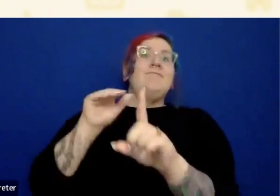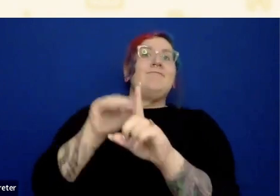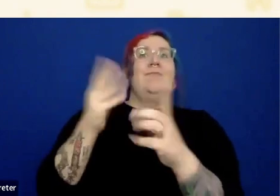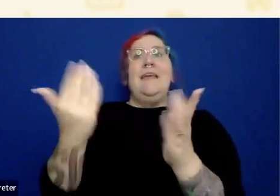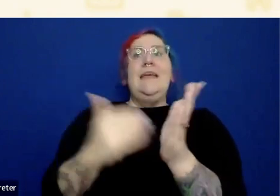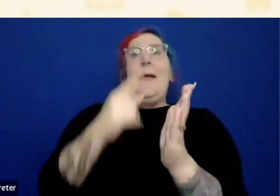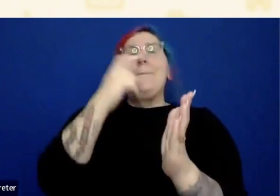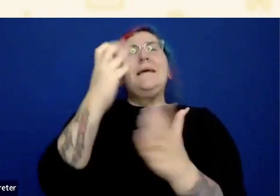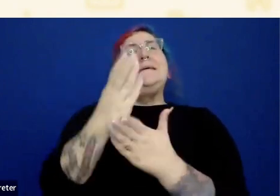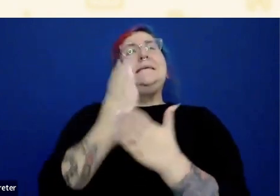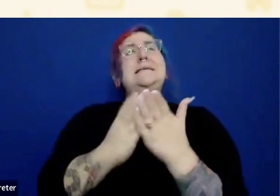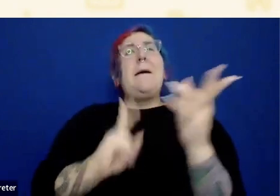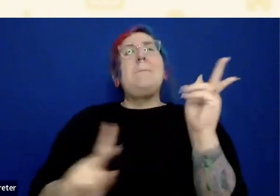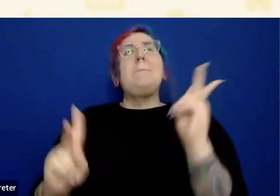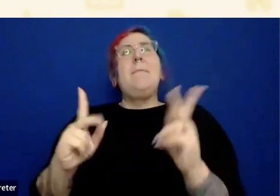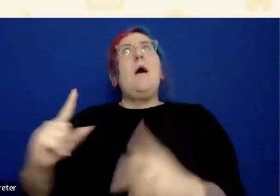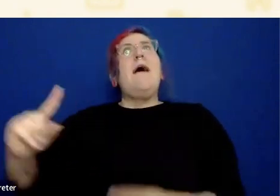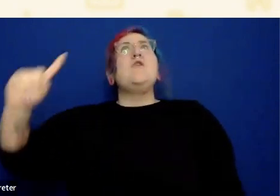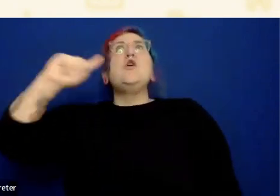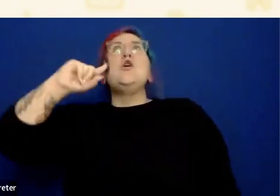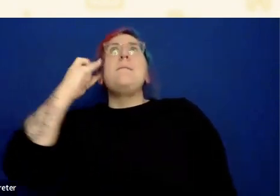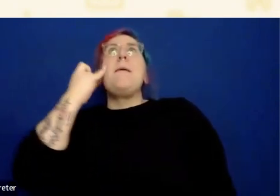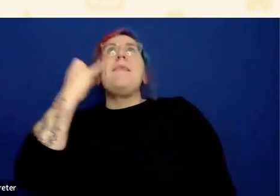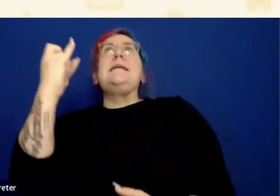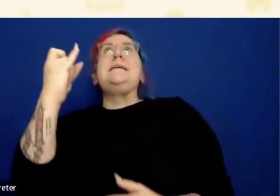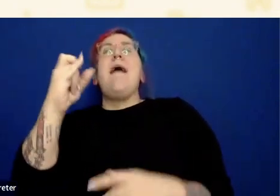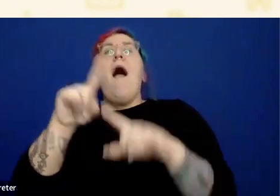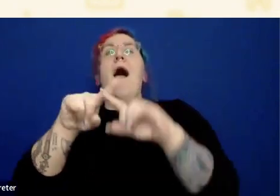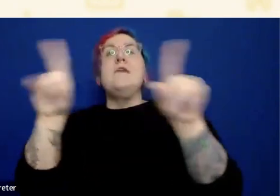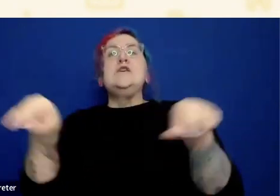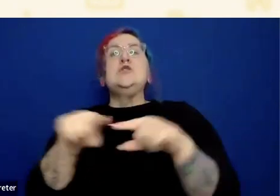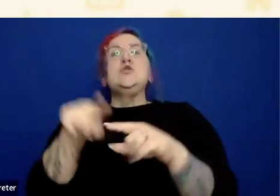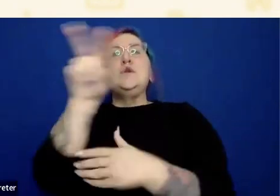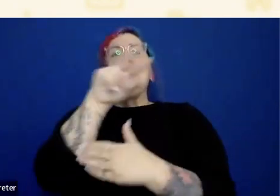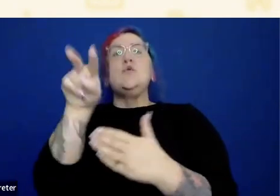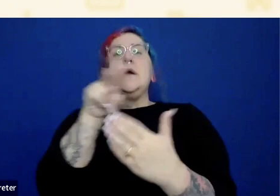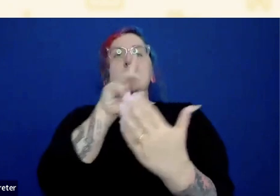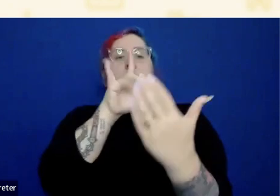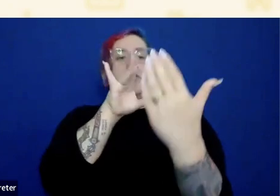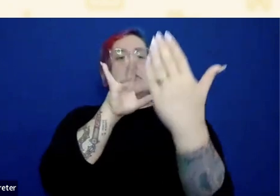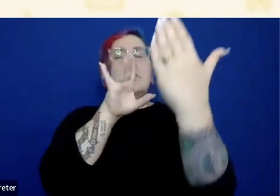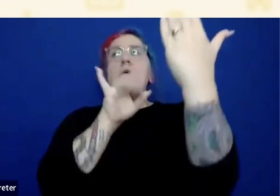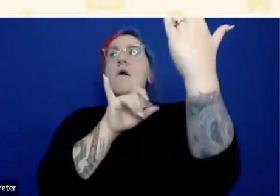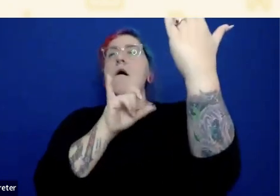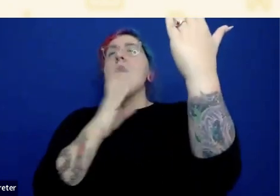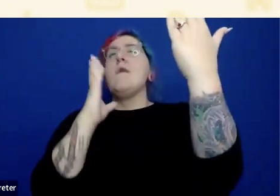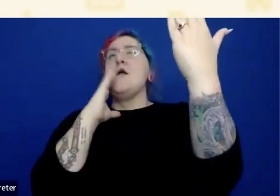who kind of know what they do and things like that, but they might not get the full understanding, and the fact